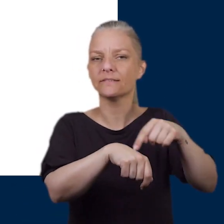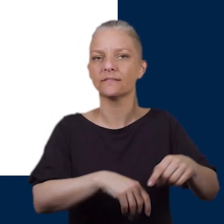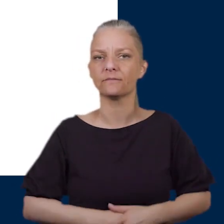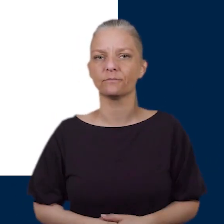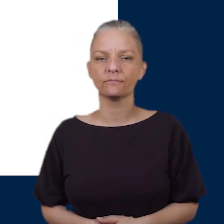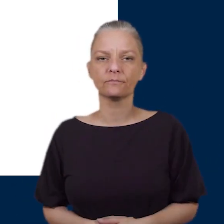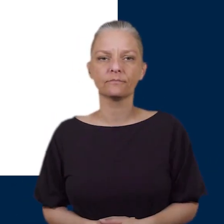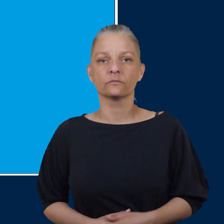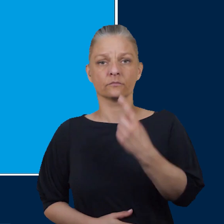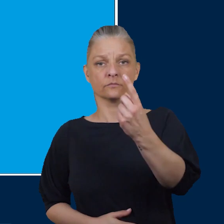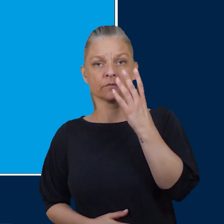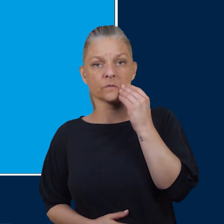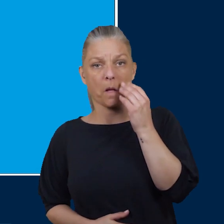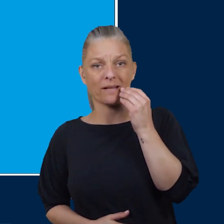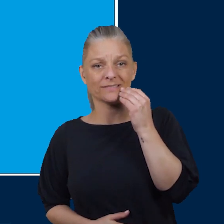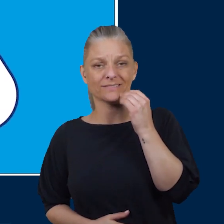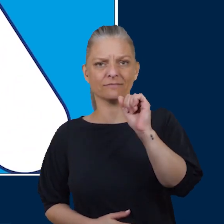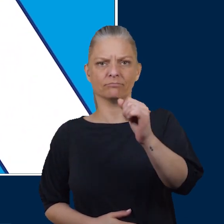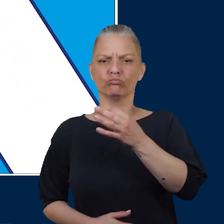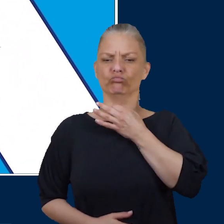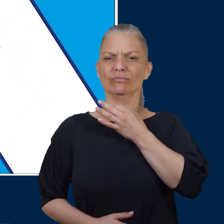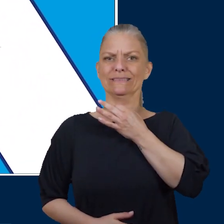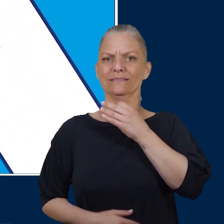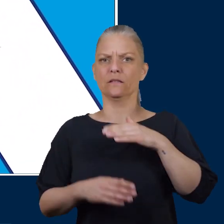When you have diabetes you're more at risk of having high blood pressure.